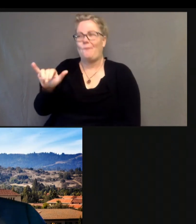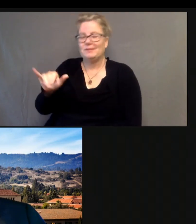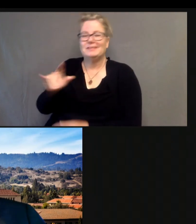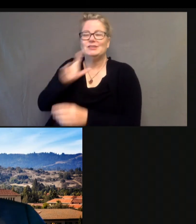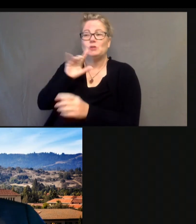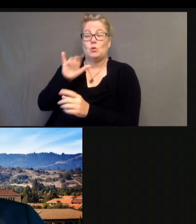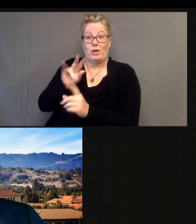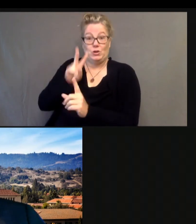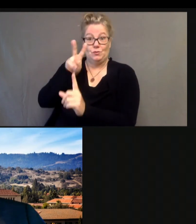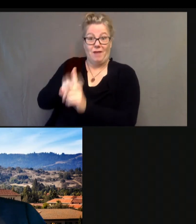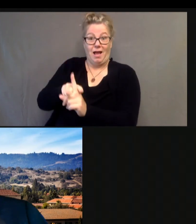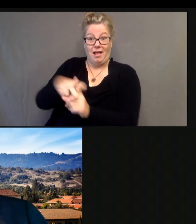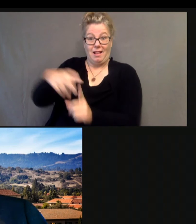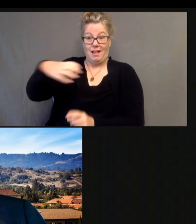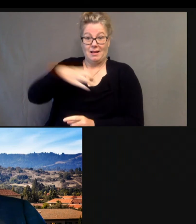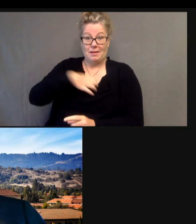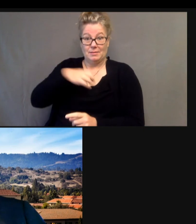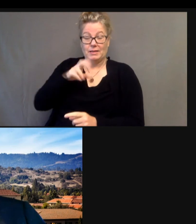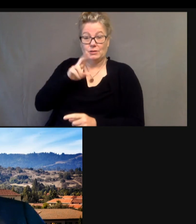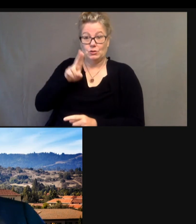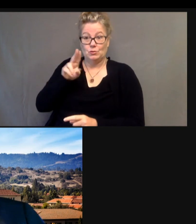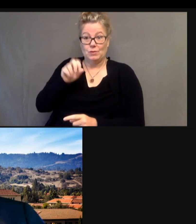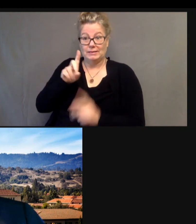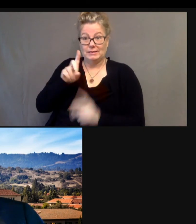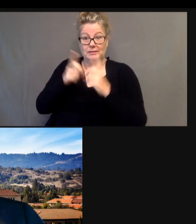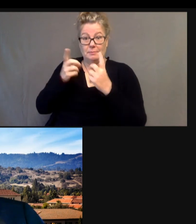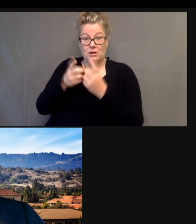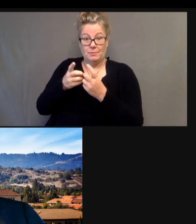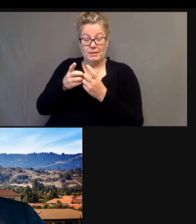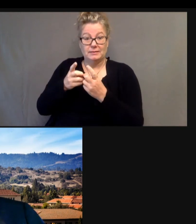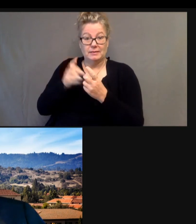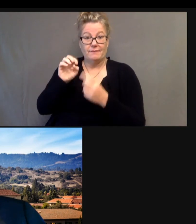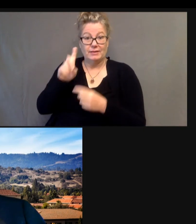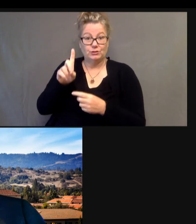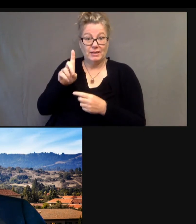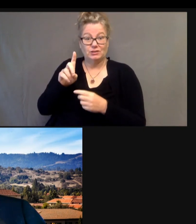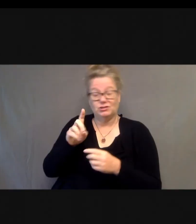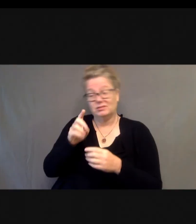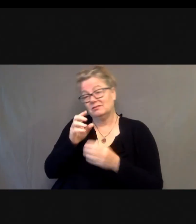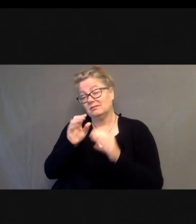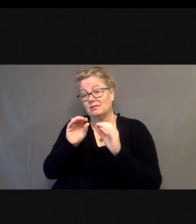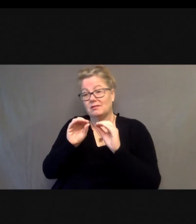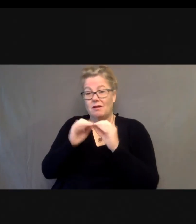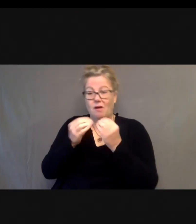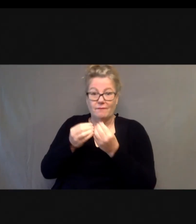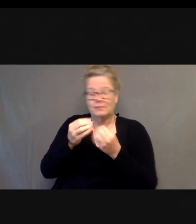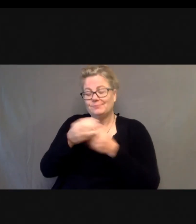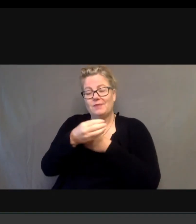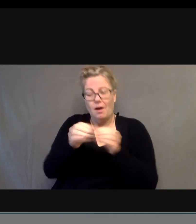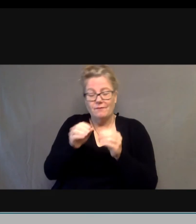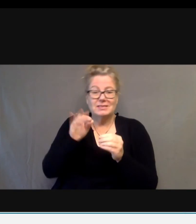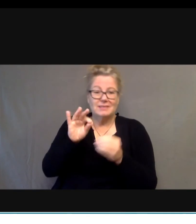US Department of Education's Office for Civil Rights or you bring the matter to an attorney